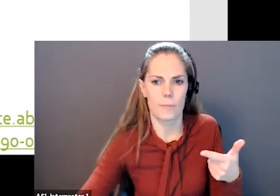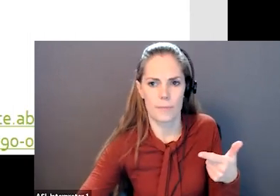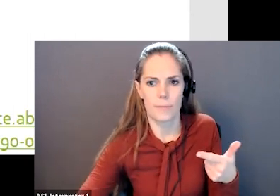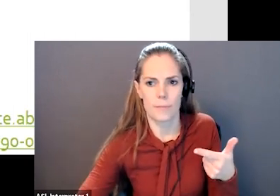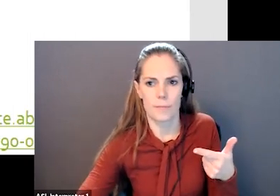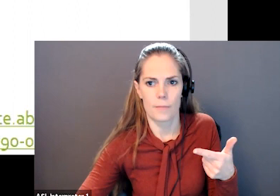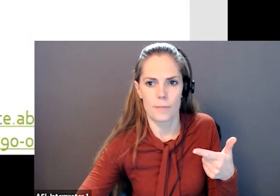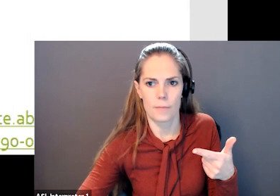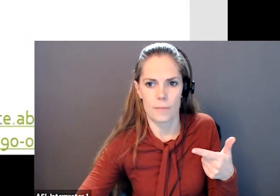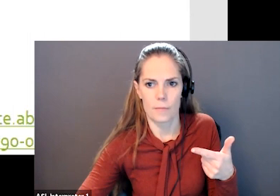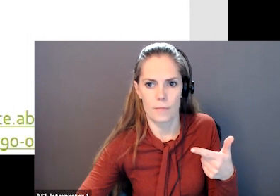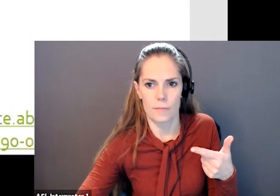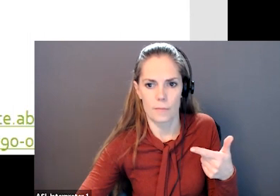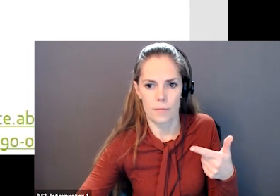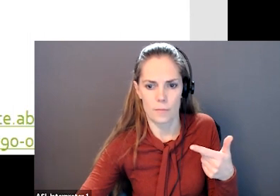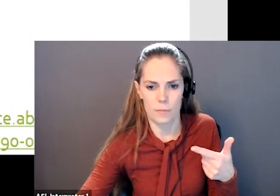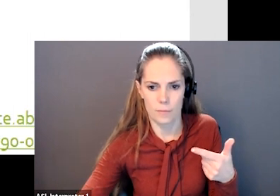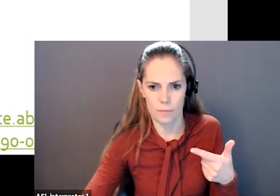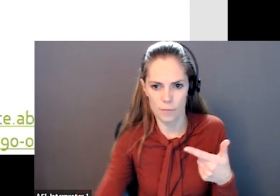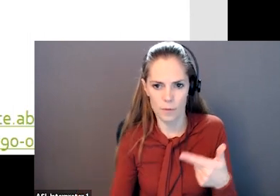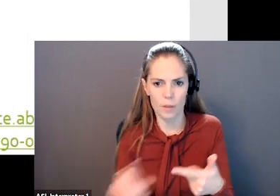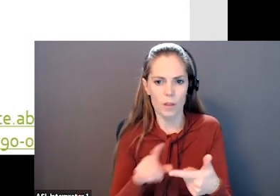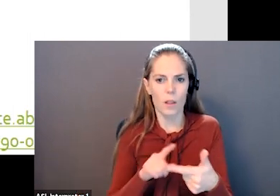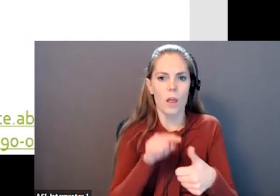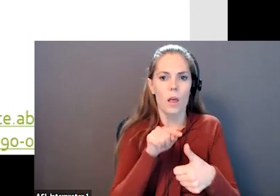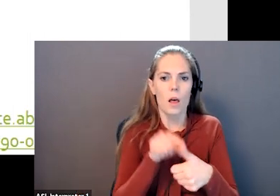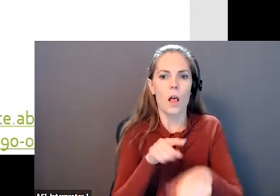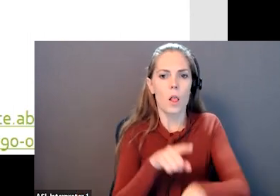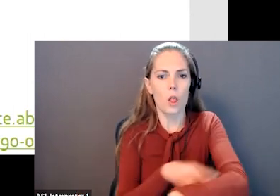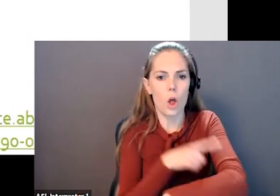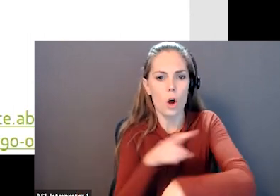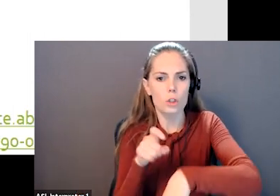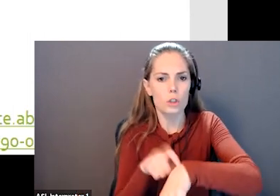Some suspect that there will be different phenotypes identified of long COVID with